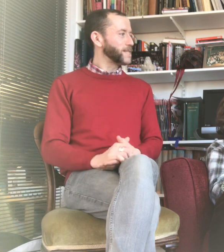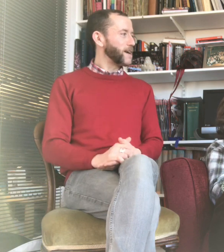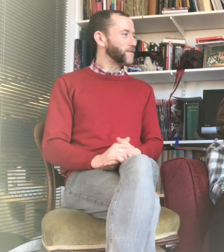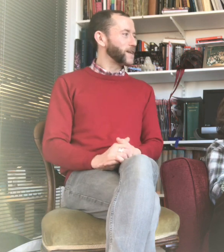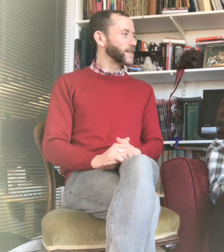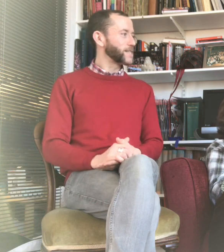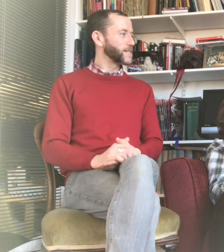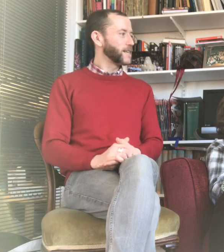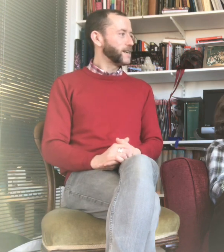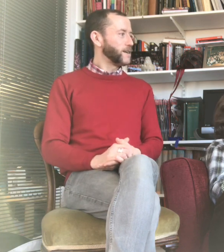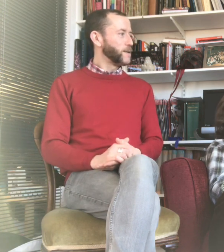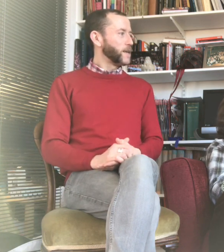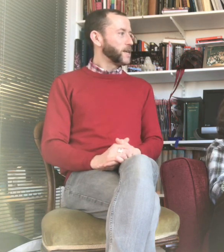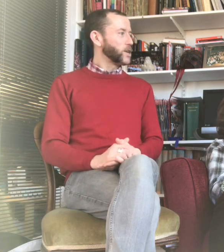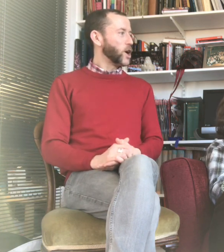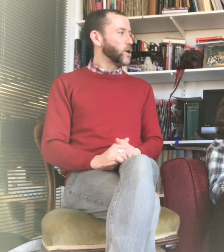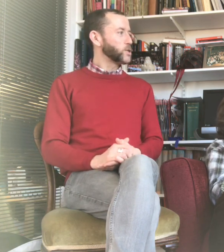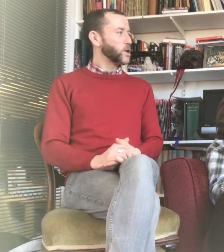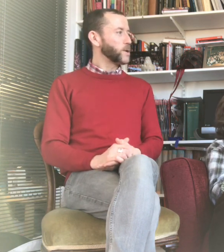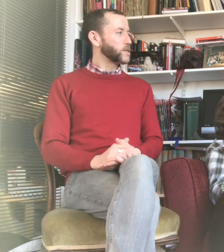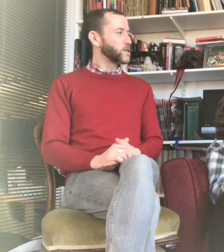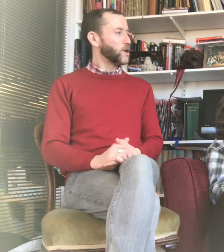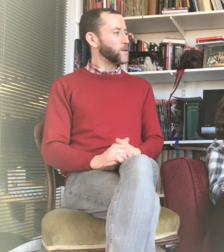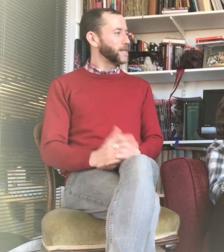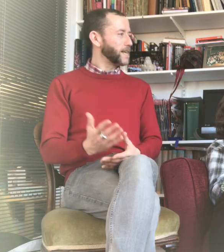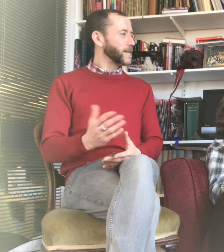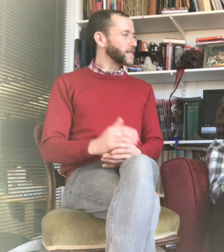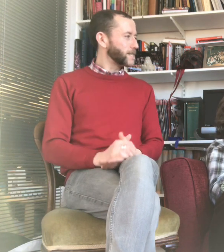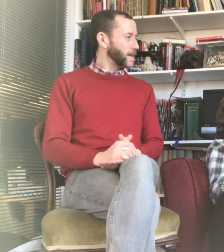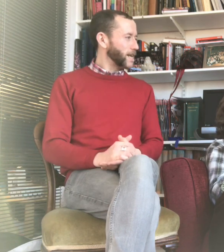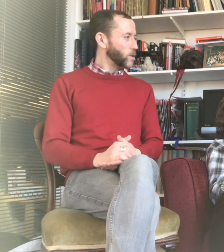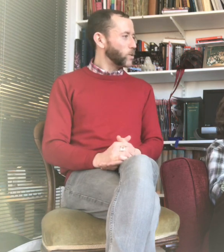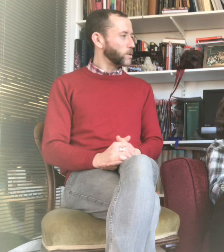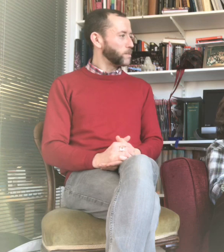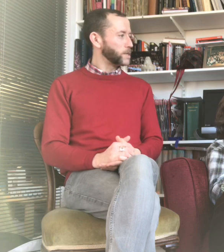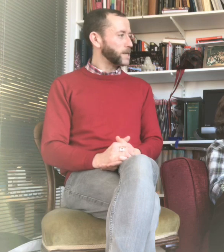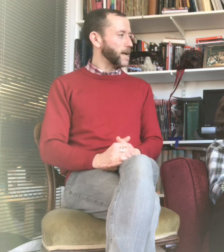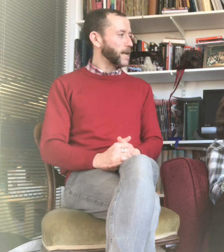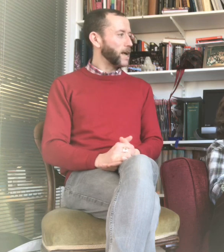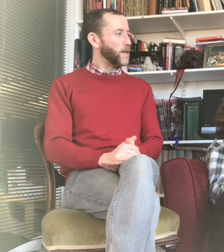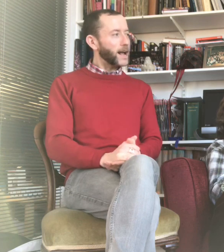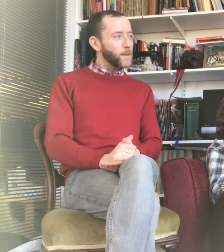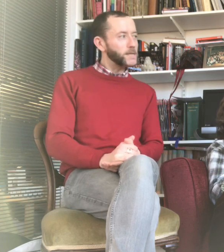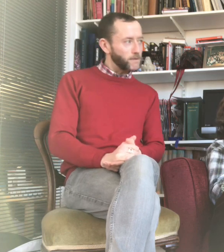my Deafness, you know. So it's not really seen as an equal, per se, and that can be